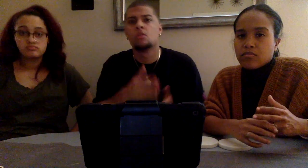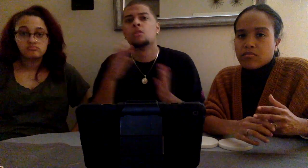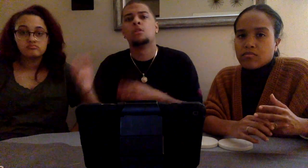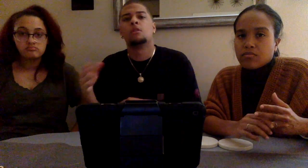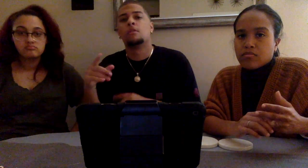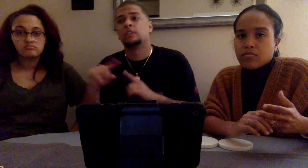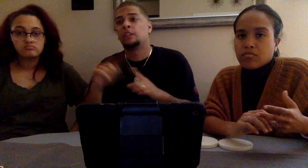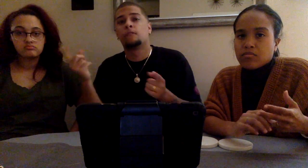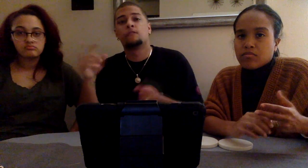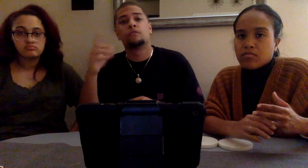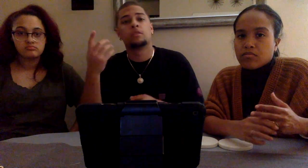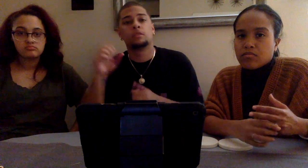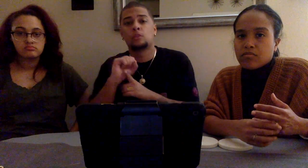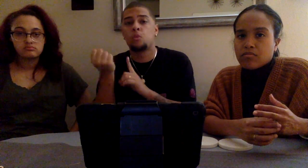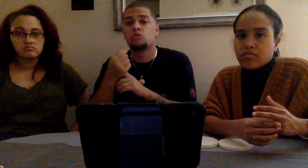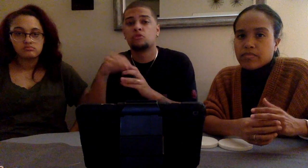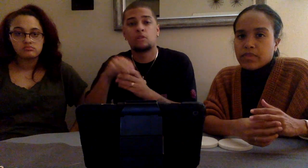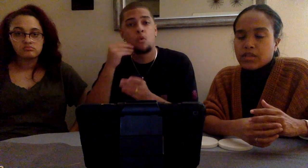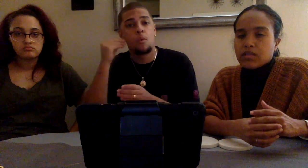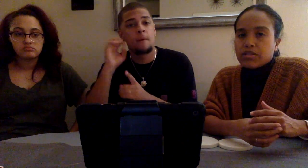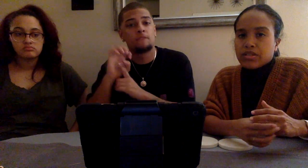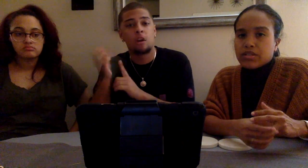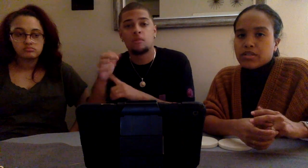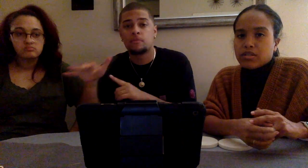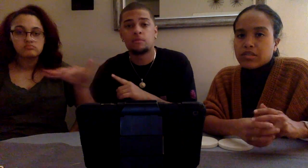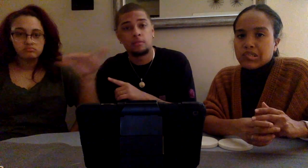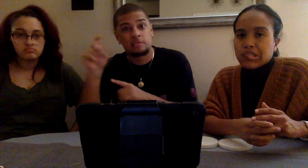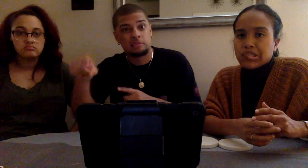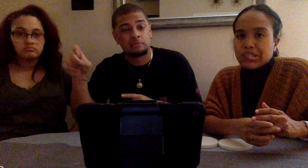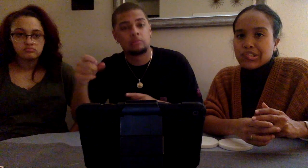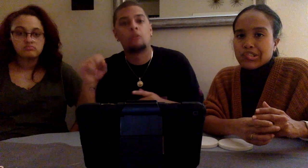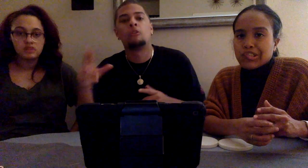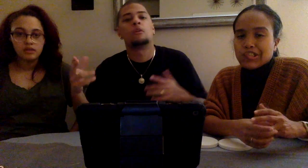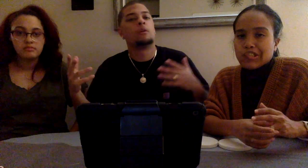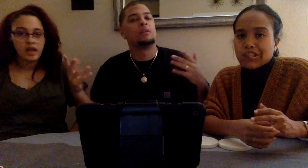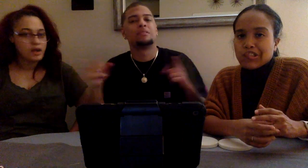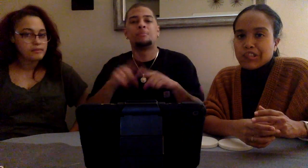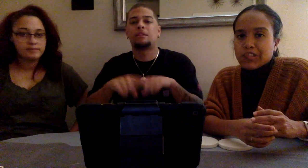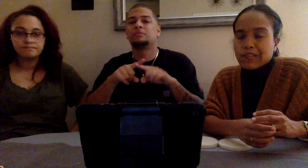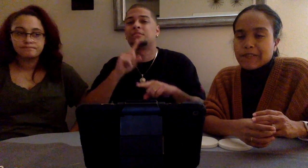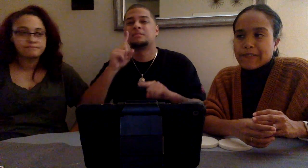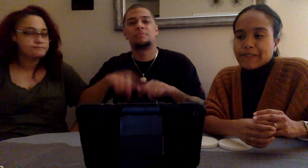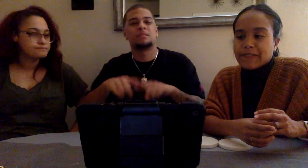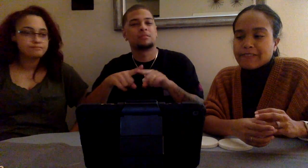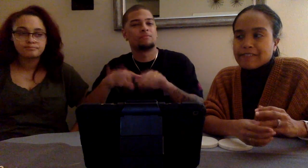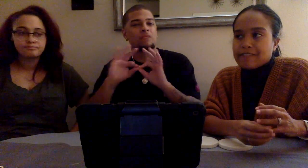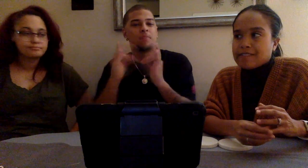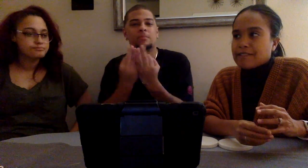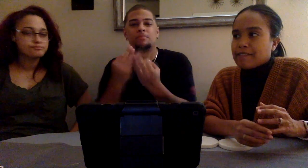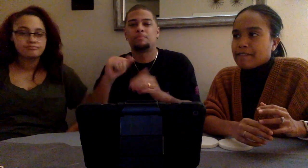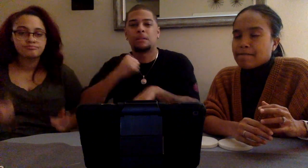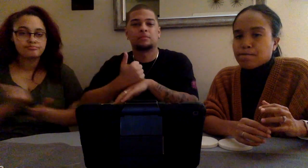or about the different situation or environment they're in. It depends, really. It's on the family.